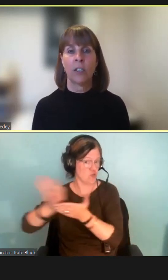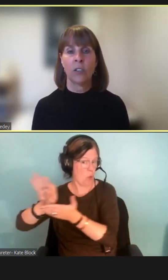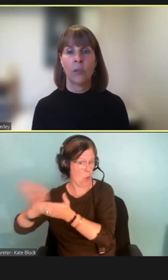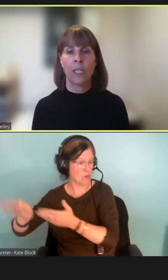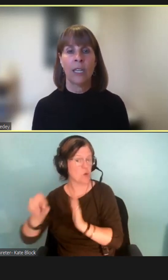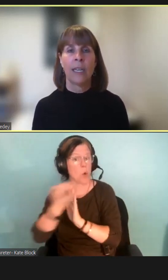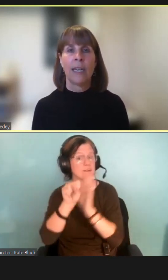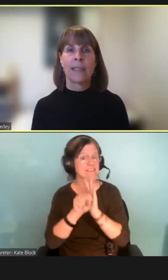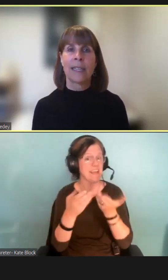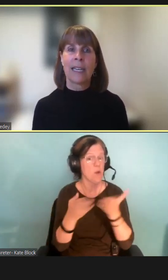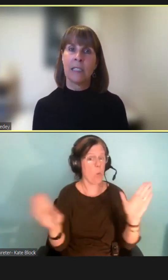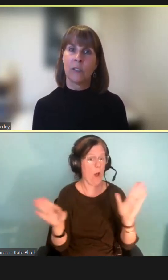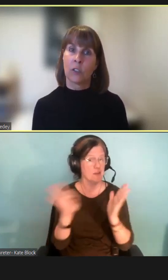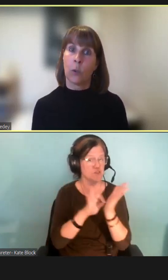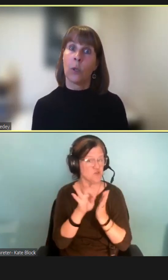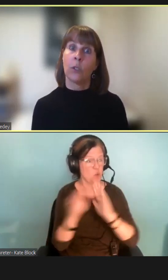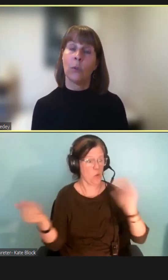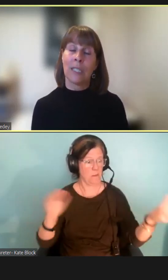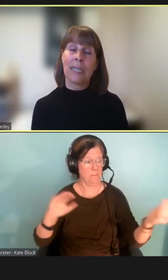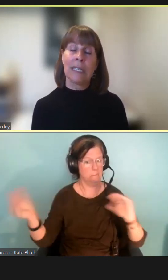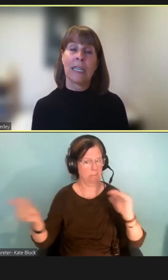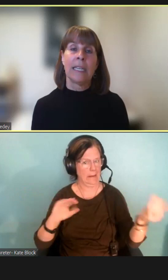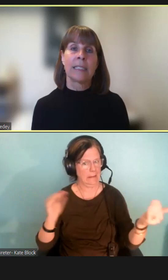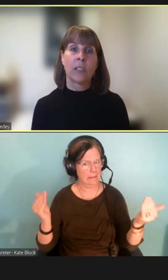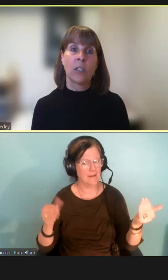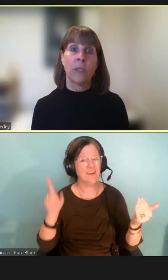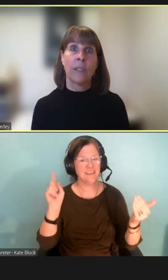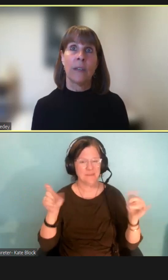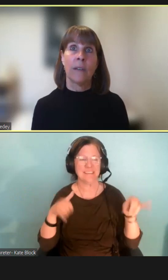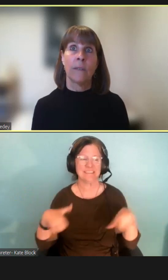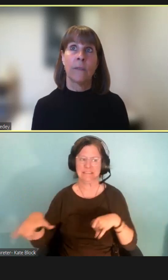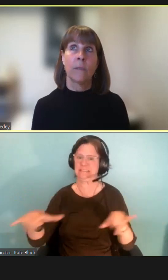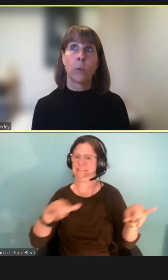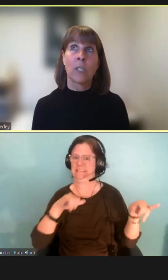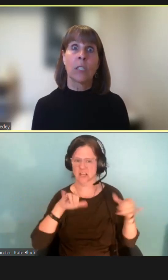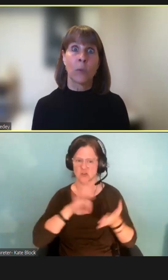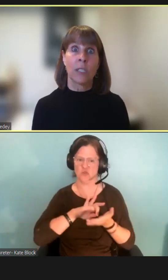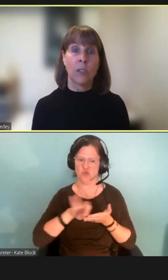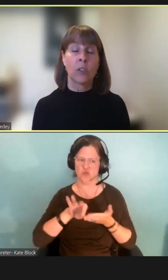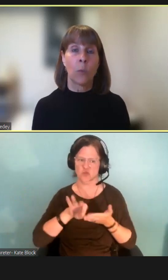doing the kind of score you get is going to be really critical to what you're